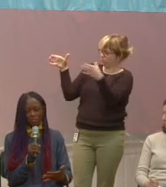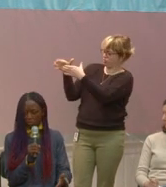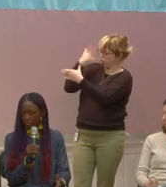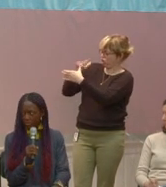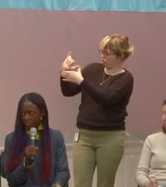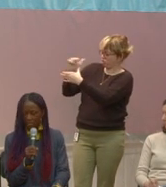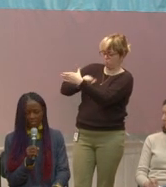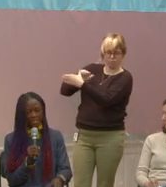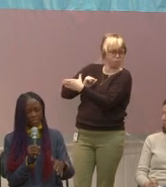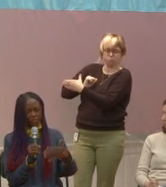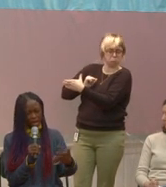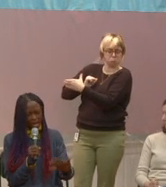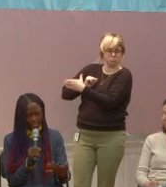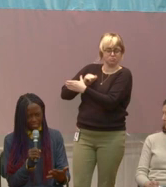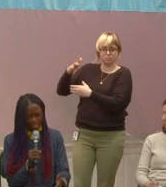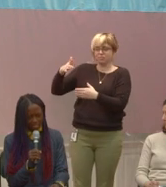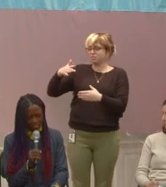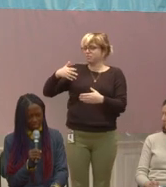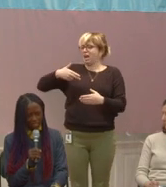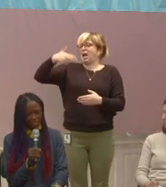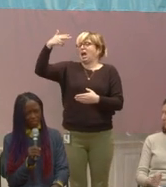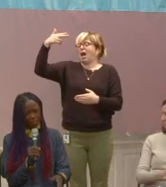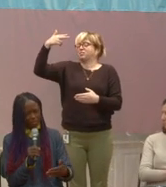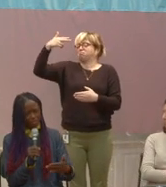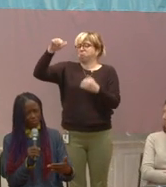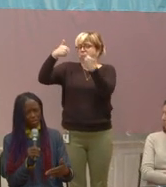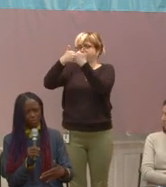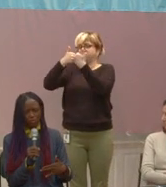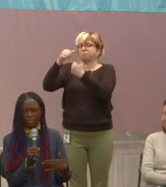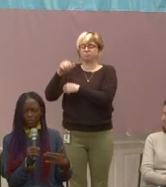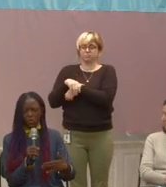performance. It's a high stakes, because maybe it feels like you